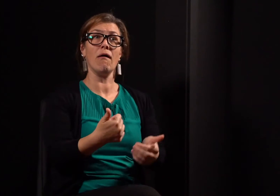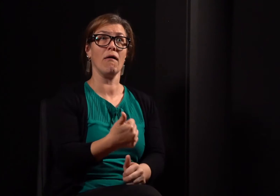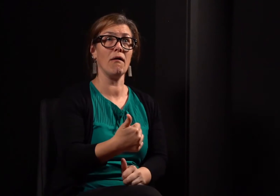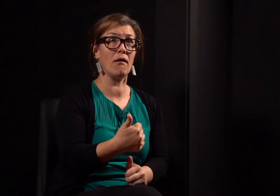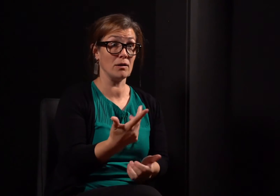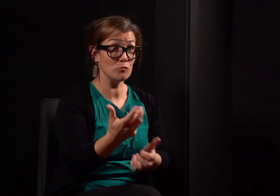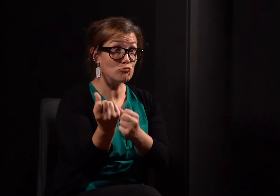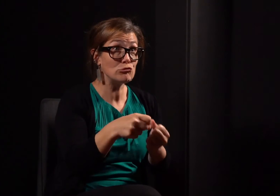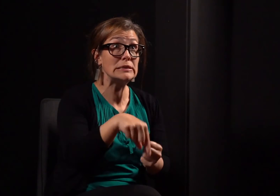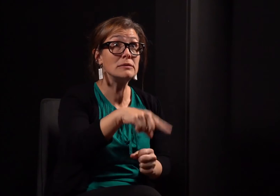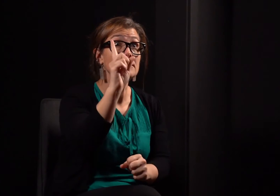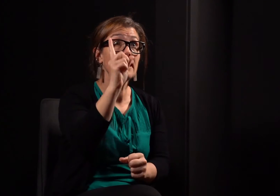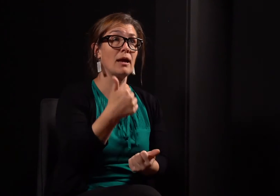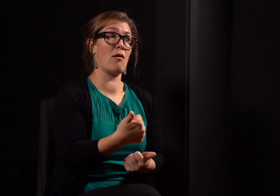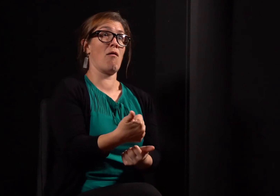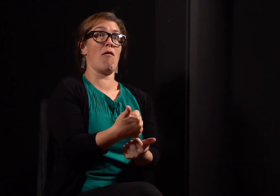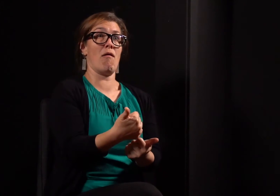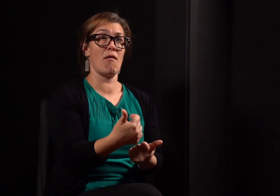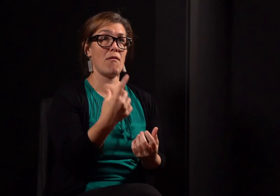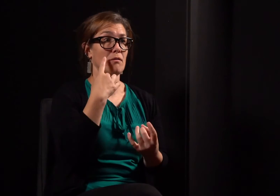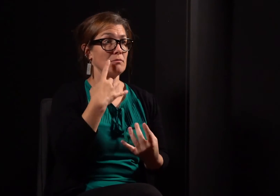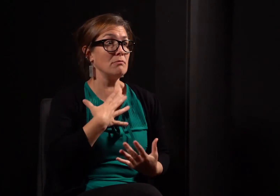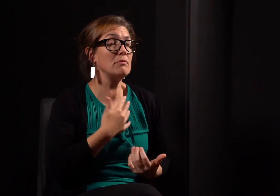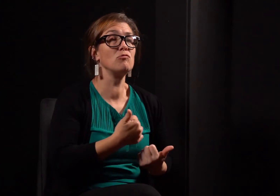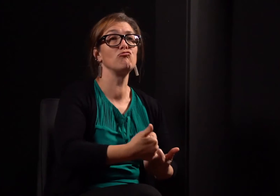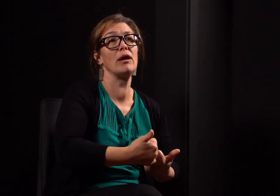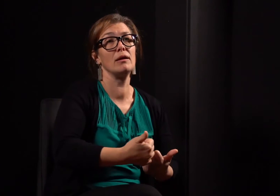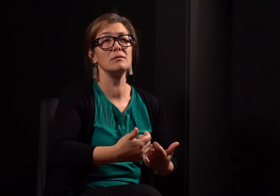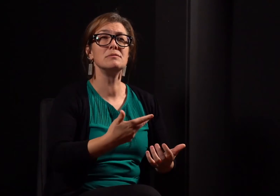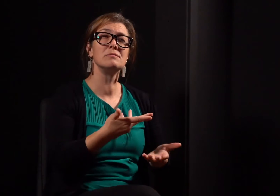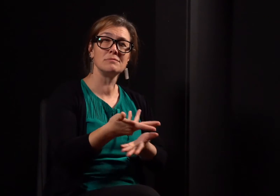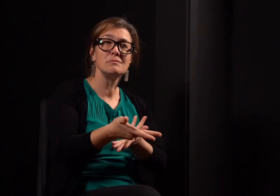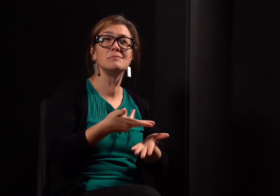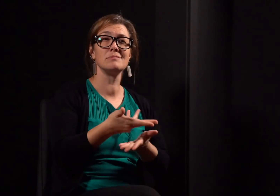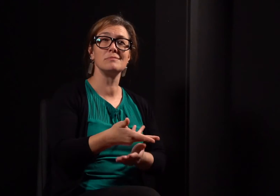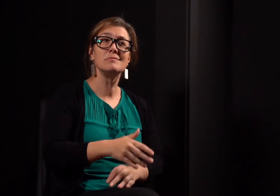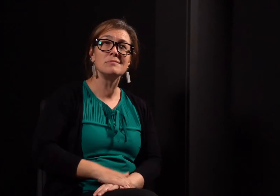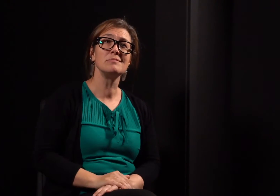and they may be able to show us the box or show us how it's spelled, just those sorts of discussions.